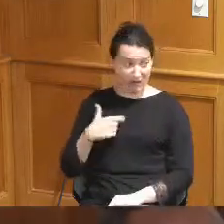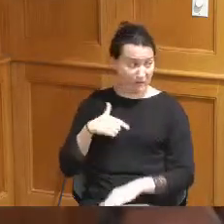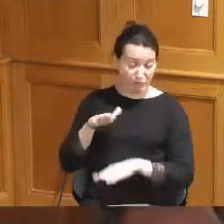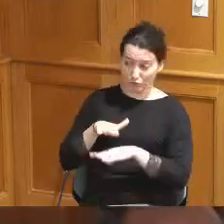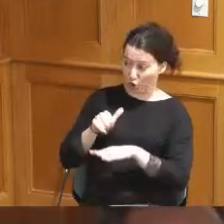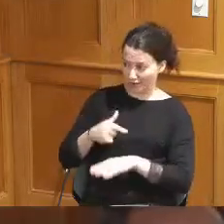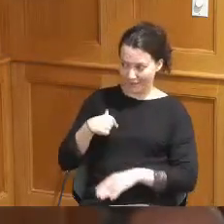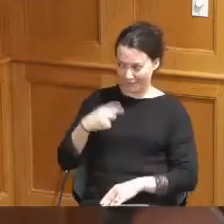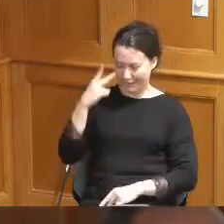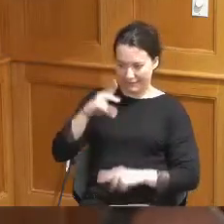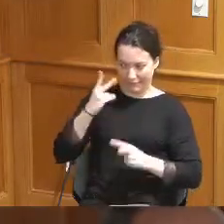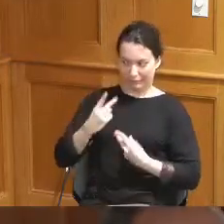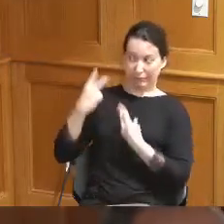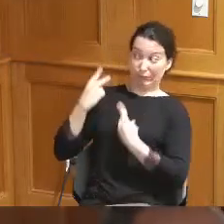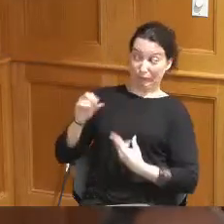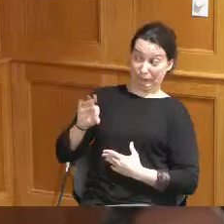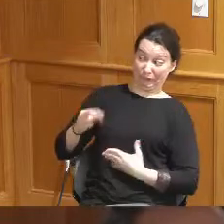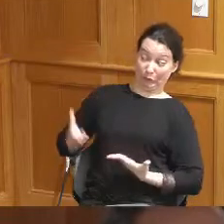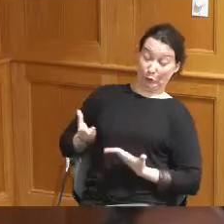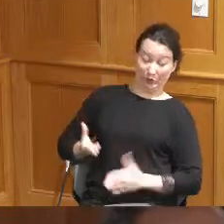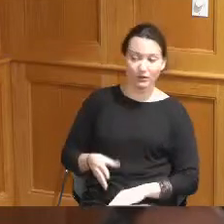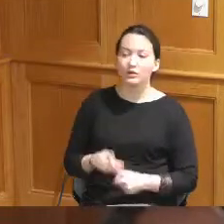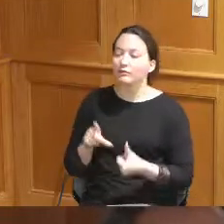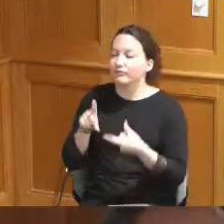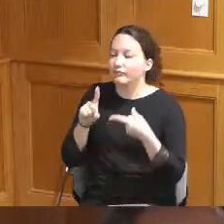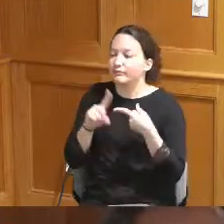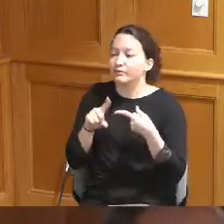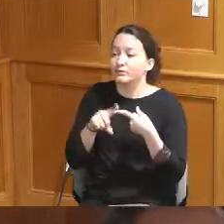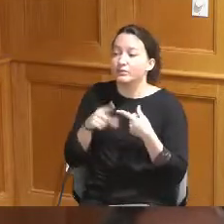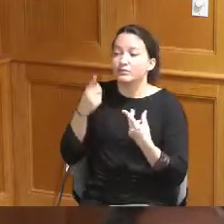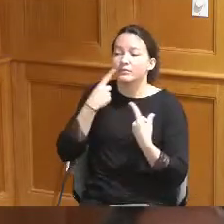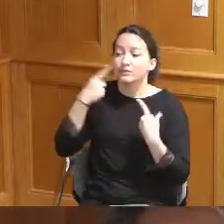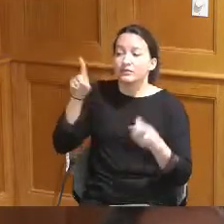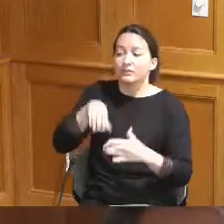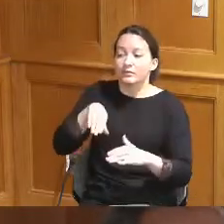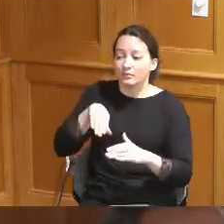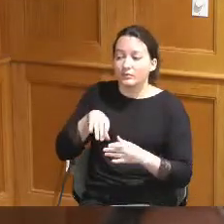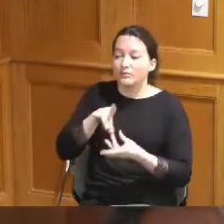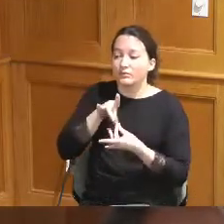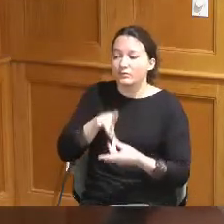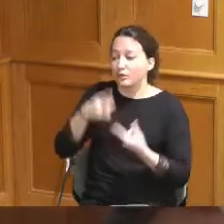behind me to see if they're here the first is a resolution entering a grant agreement